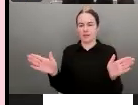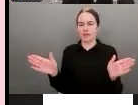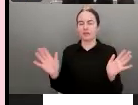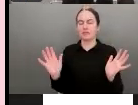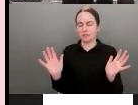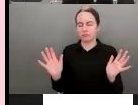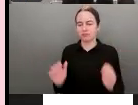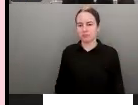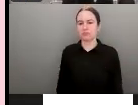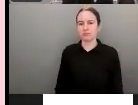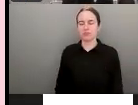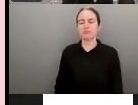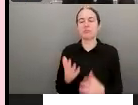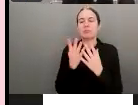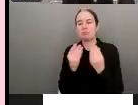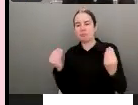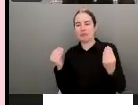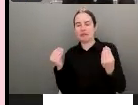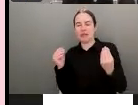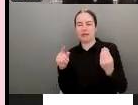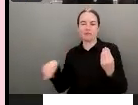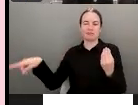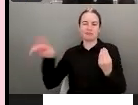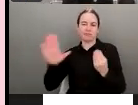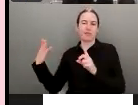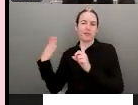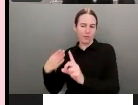before releasing. When talking about developers,